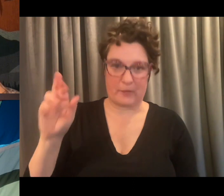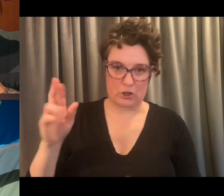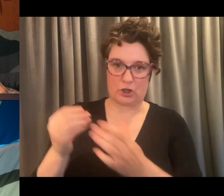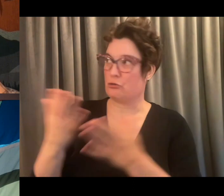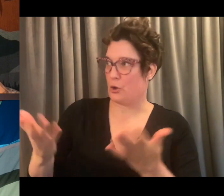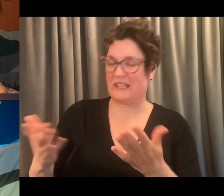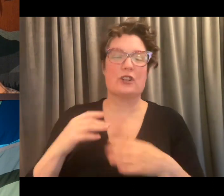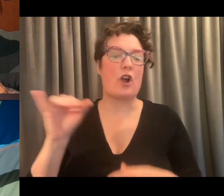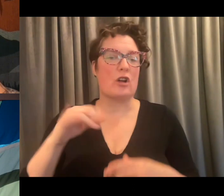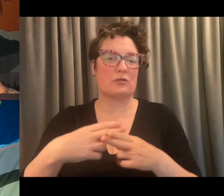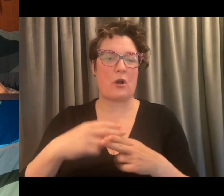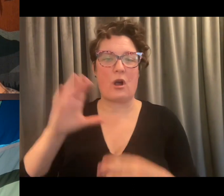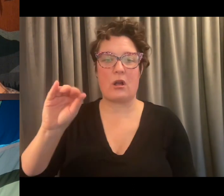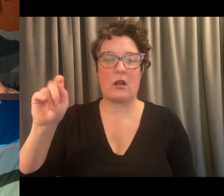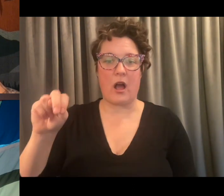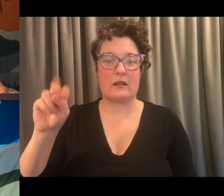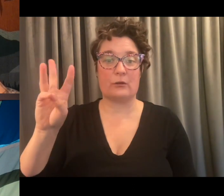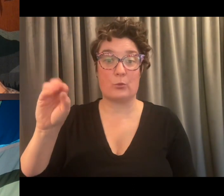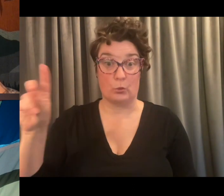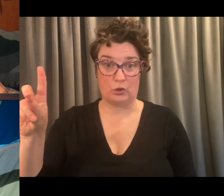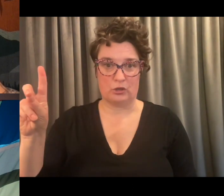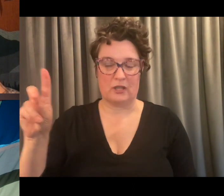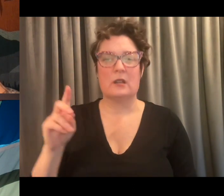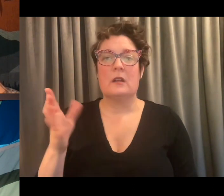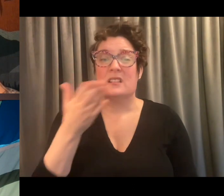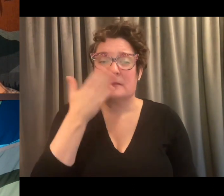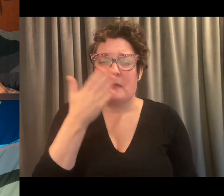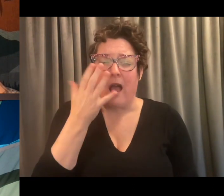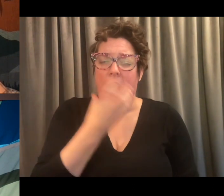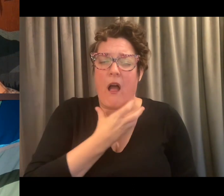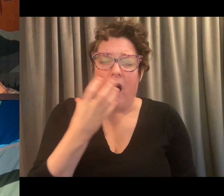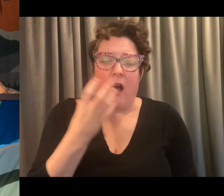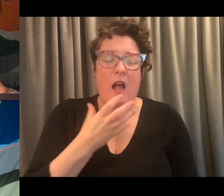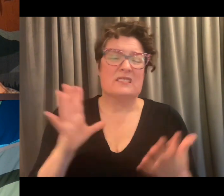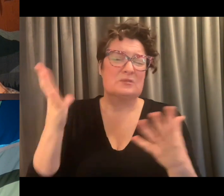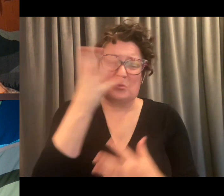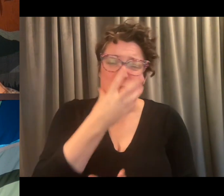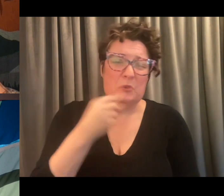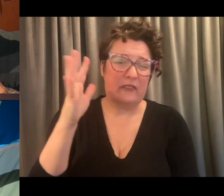And it's this incredible smelling beautiful tree that's from North America, or Turtle Island.